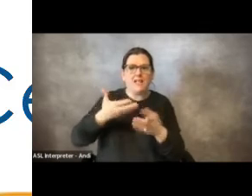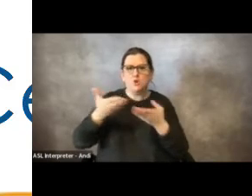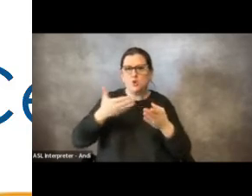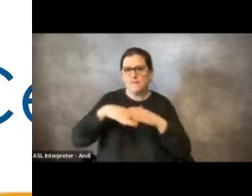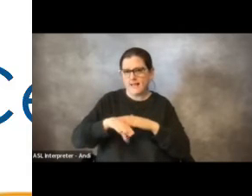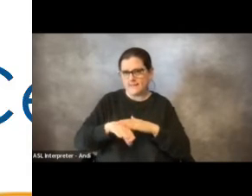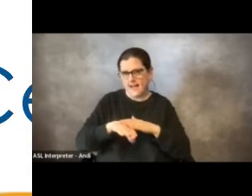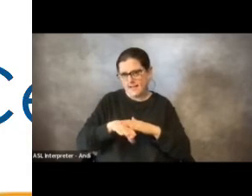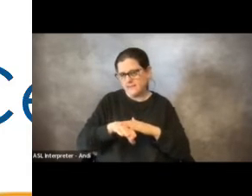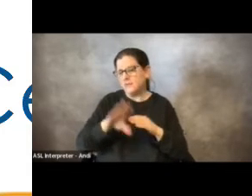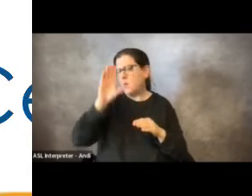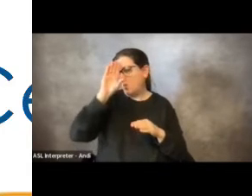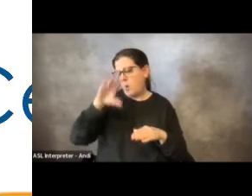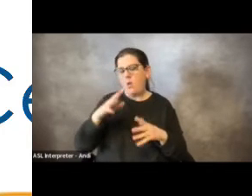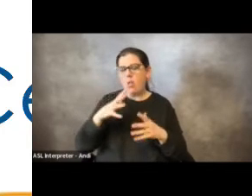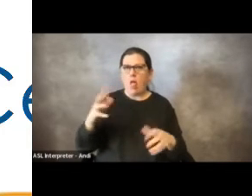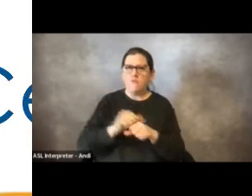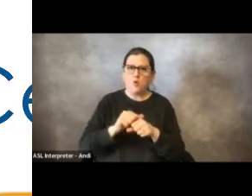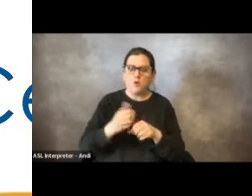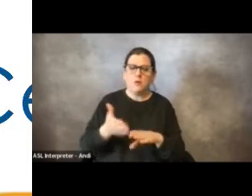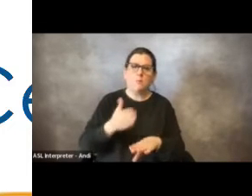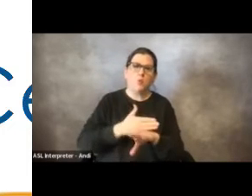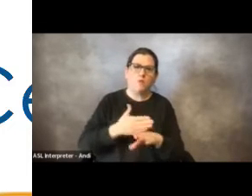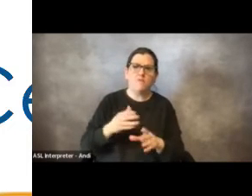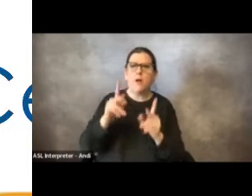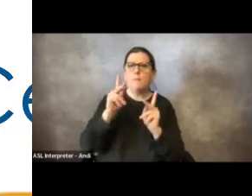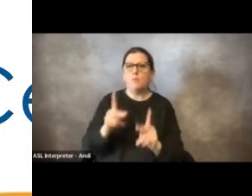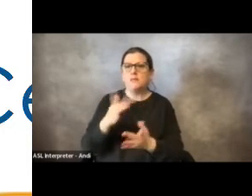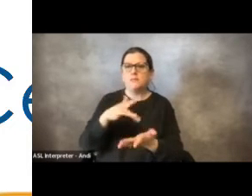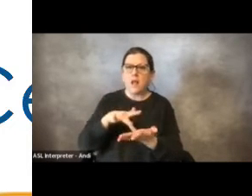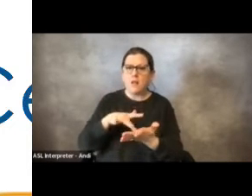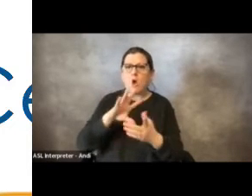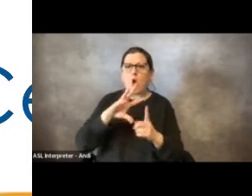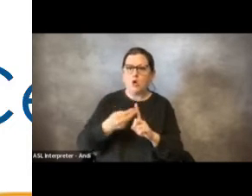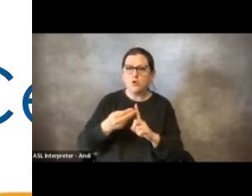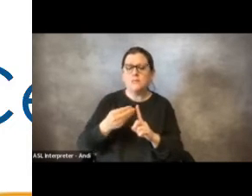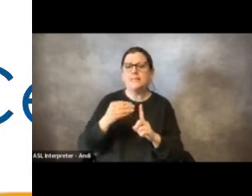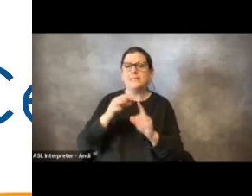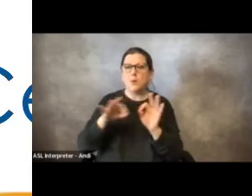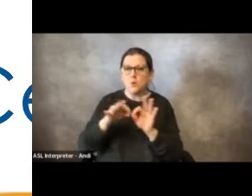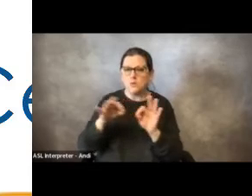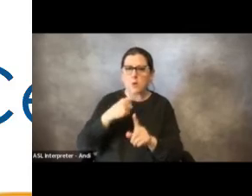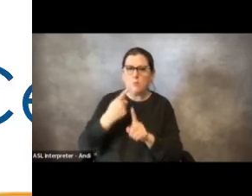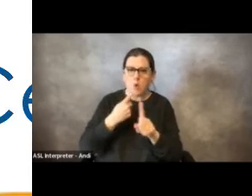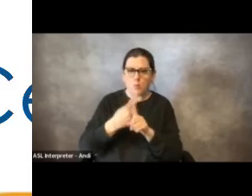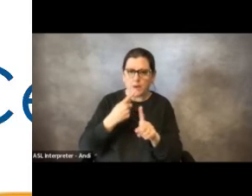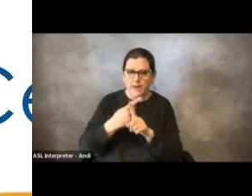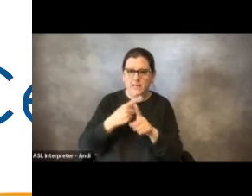that we've got a lot of work to do to improve person centered culturally and linguistically appropriate mental health services and community supports for people with disabilities.